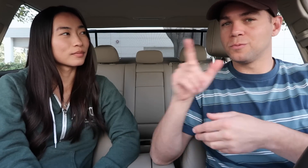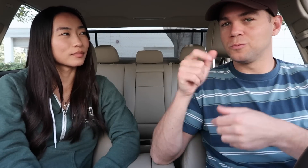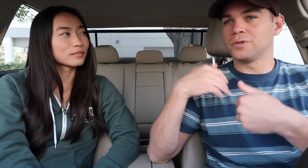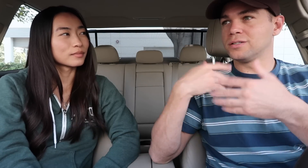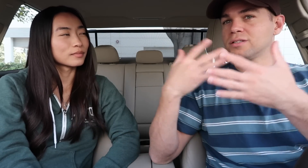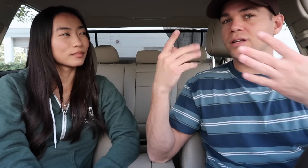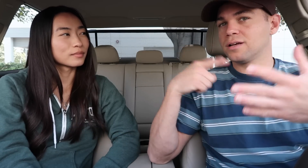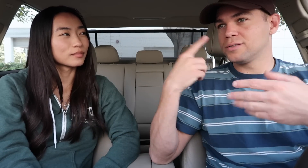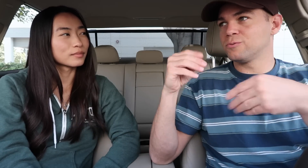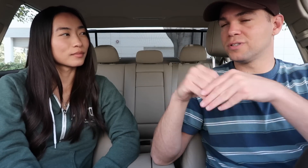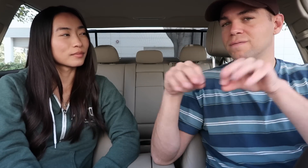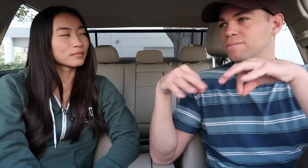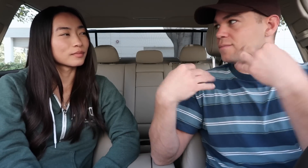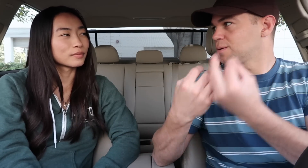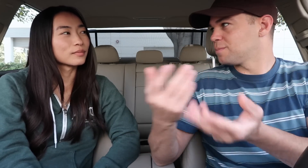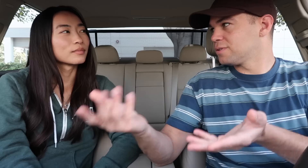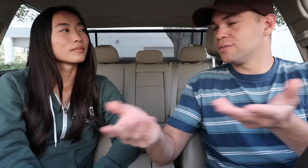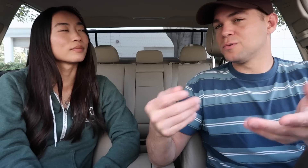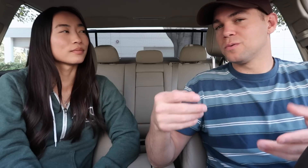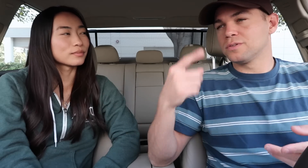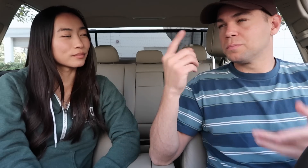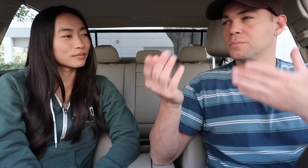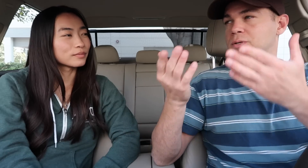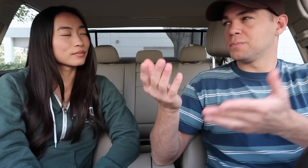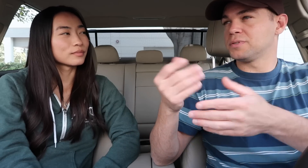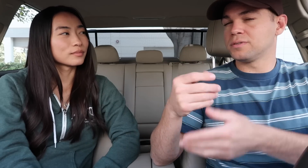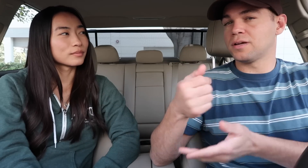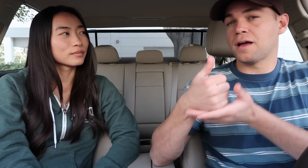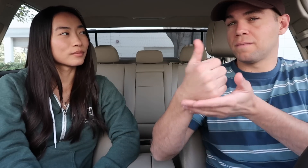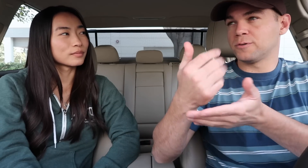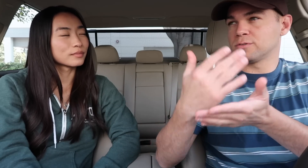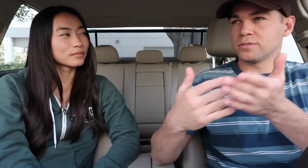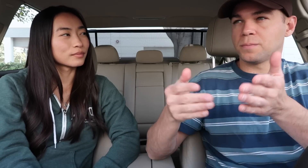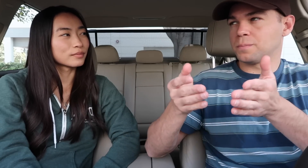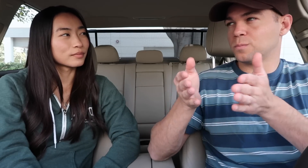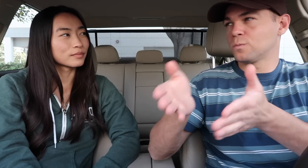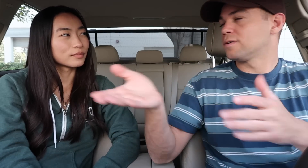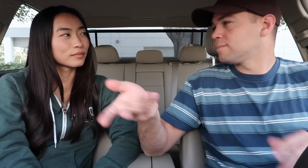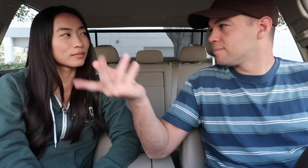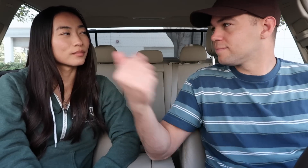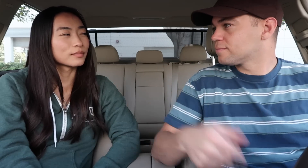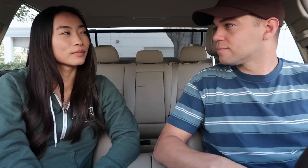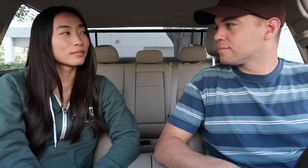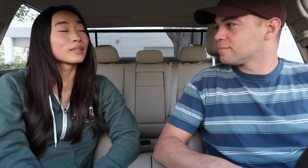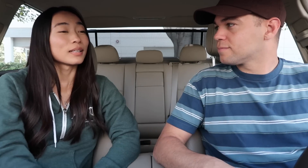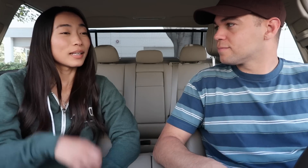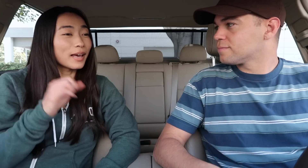who has a lot of hearing in her family I think we can be helpful in some ways yeah